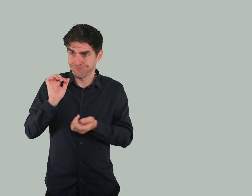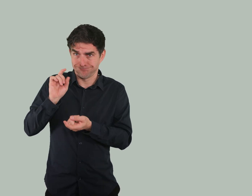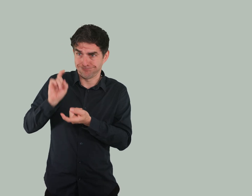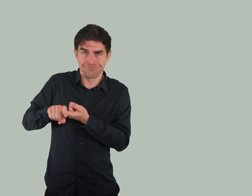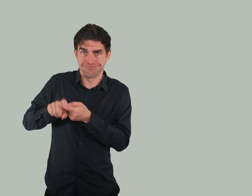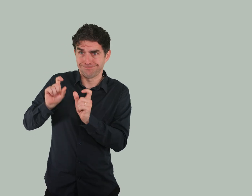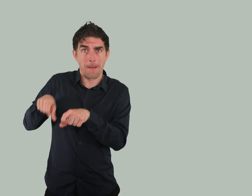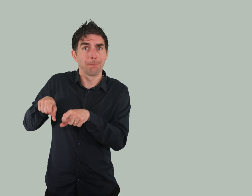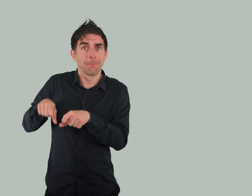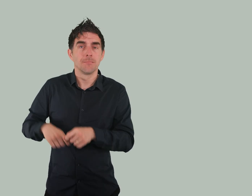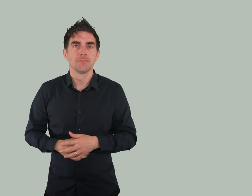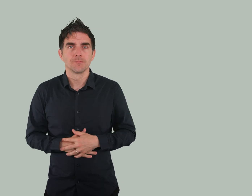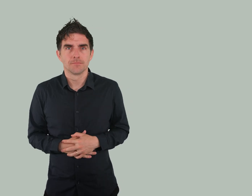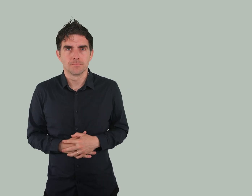all anchor them in place.